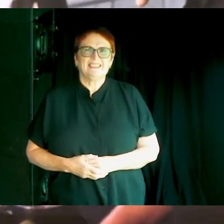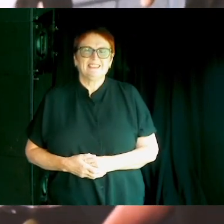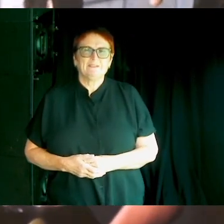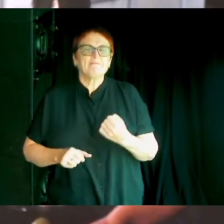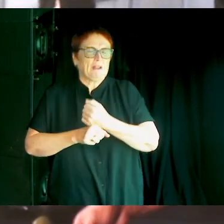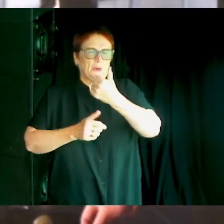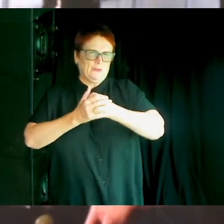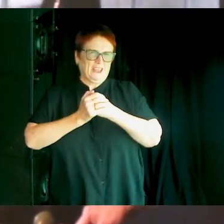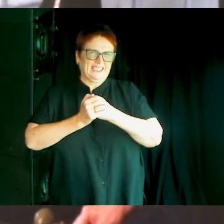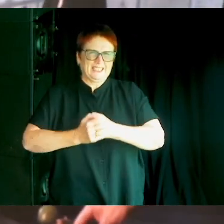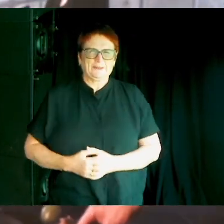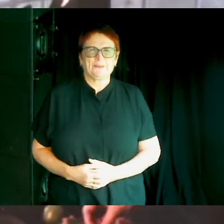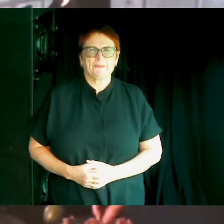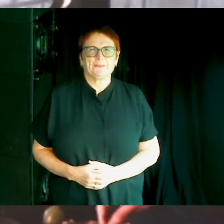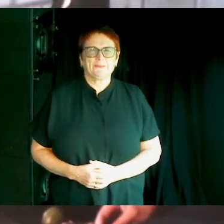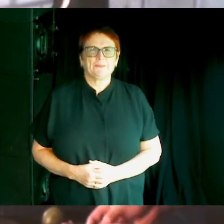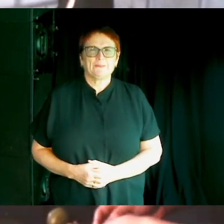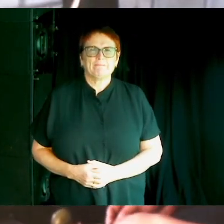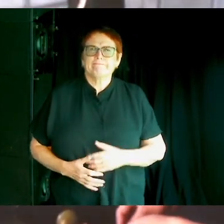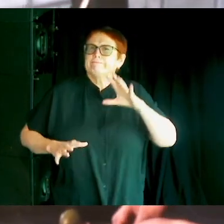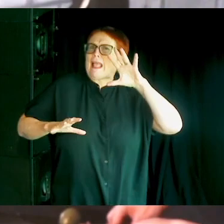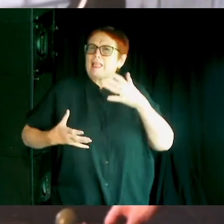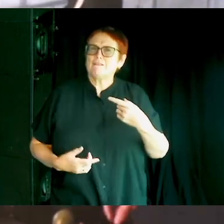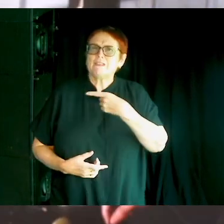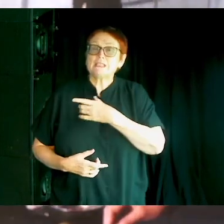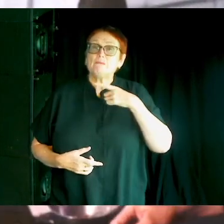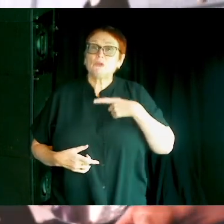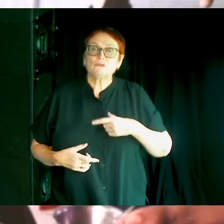yes so this is what we we love about this part because it's a lot like we like to suck